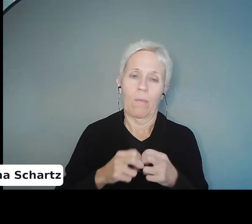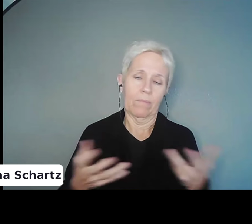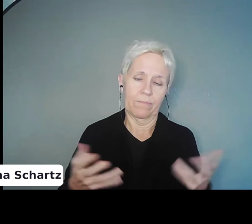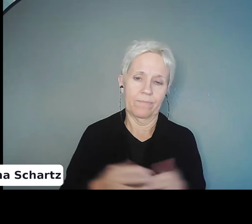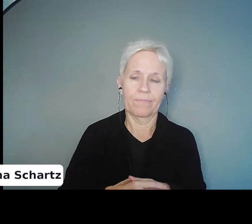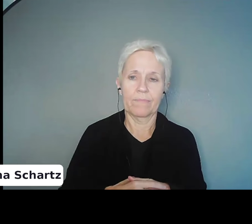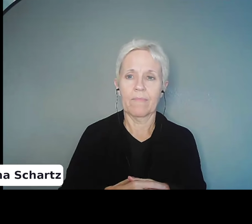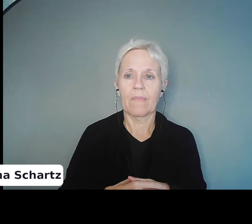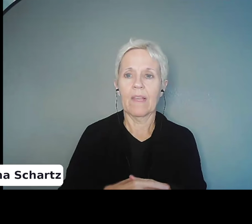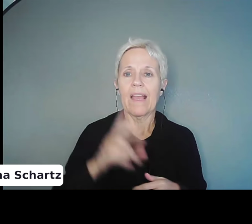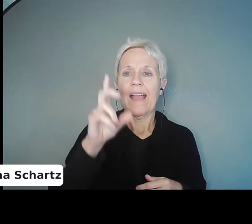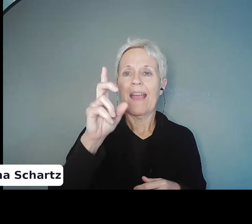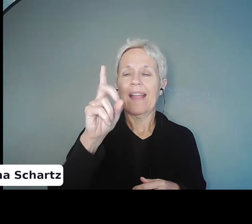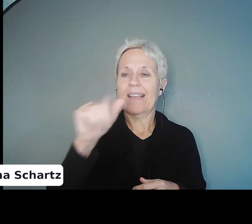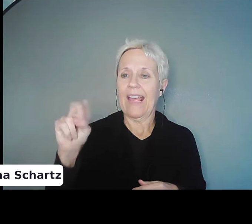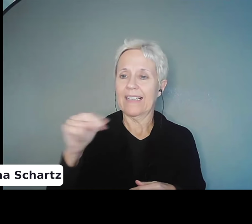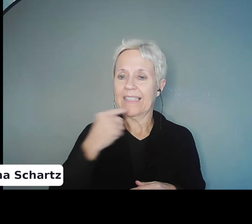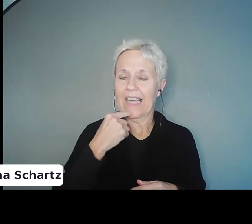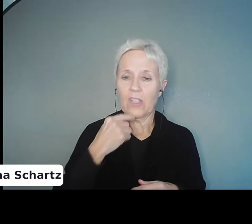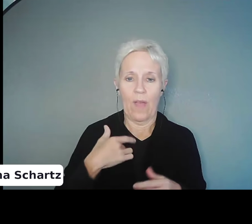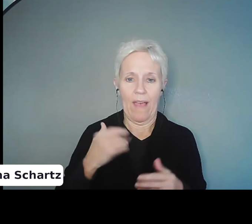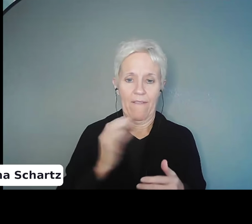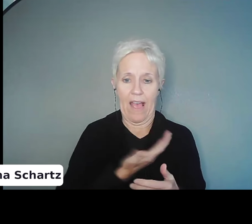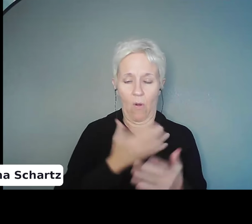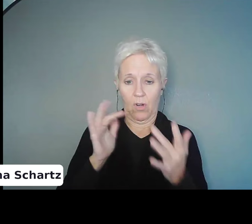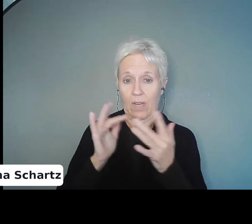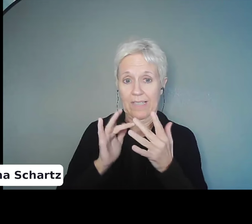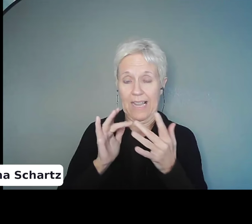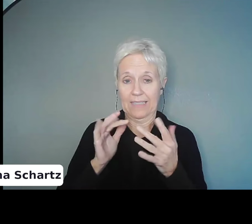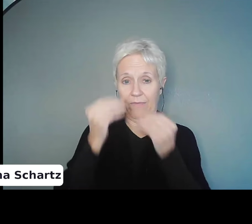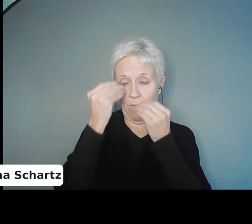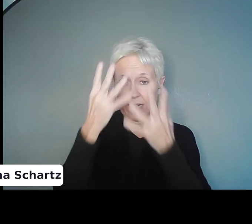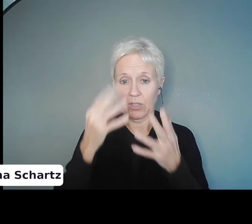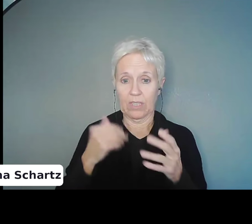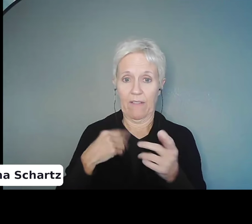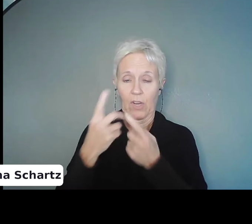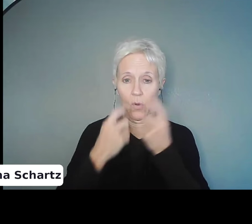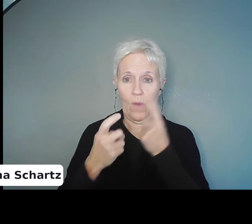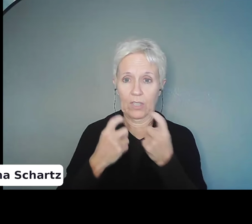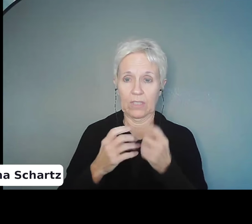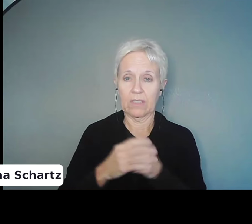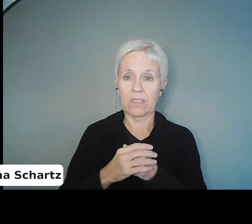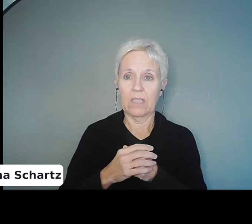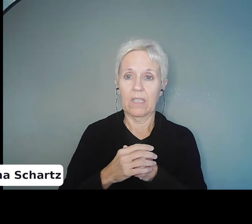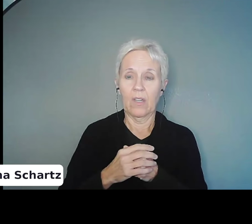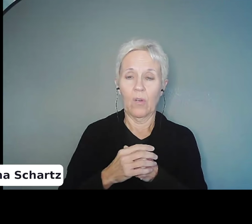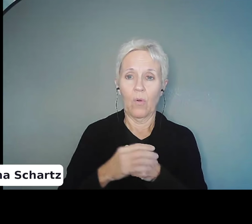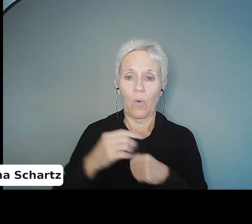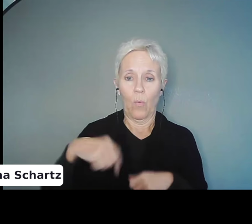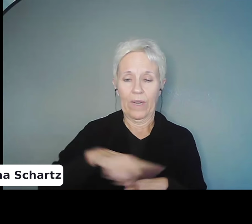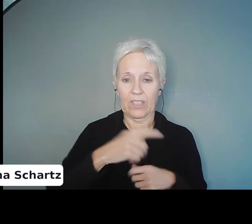Daniel: For a quarter of the price. So yeah. Well, if you have questions you have our contact information.